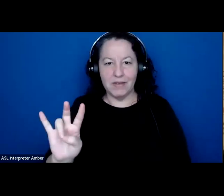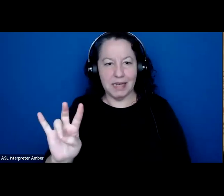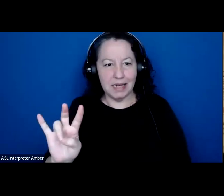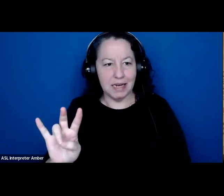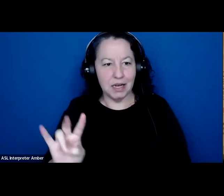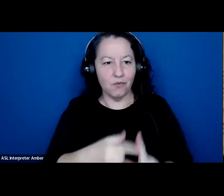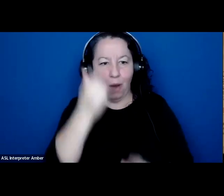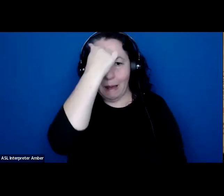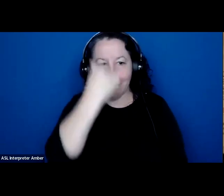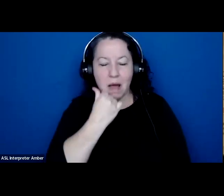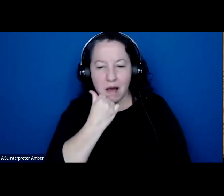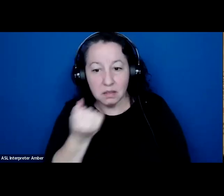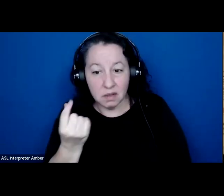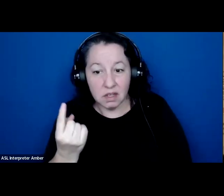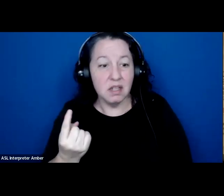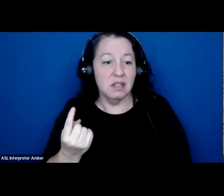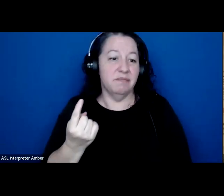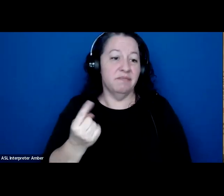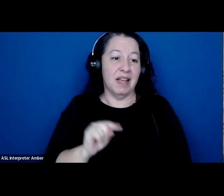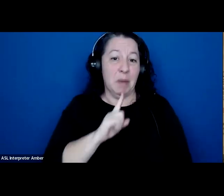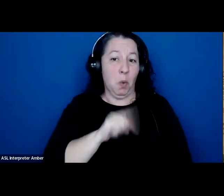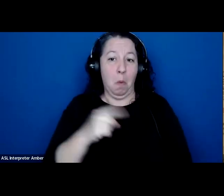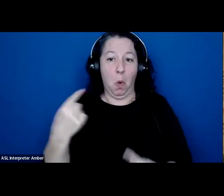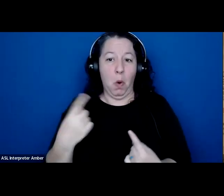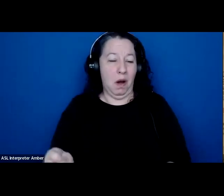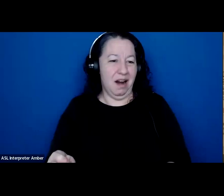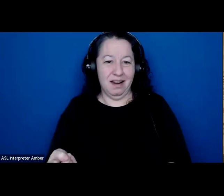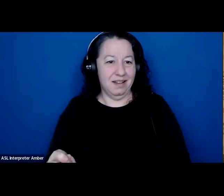when in fact, it's been reported that since 1967,